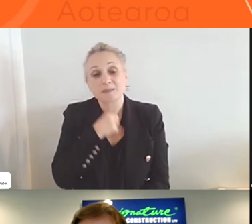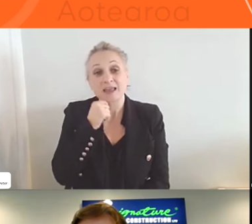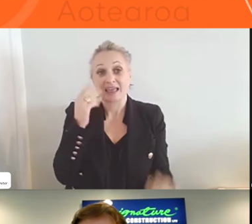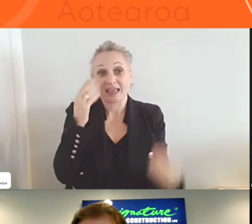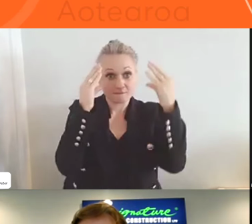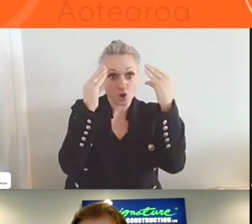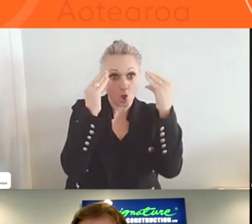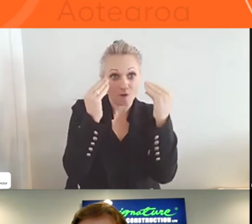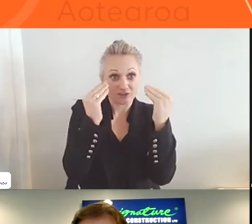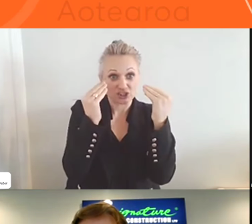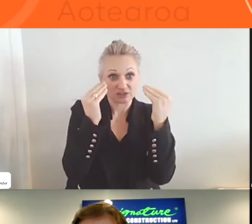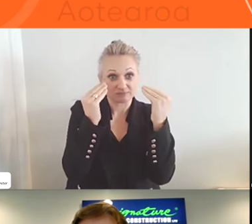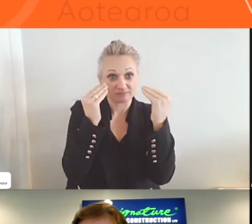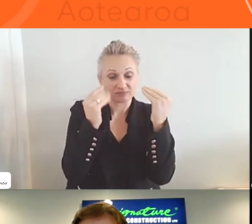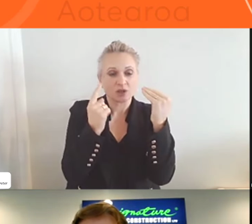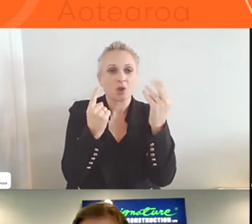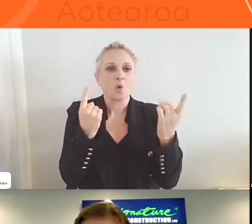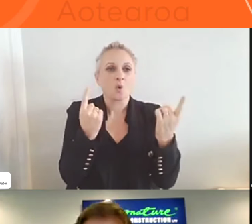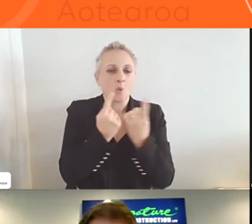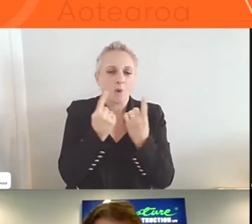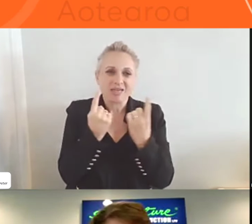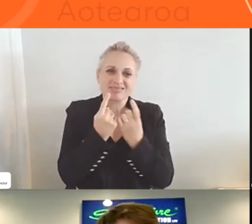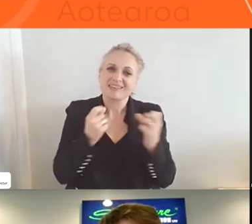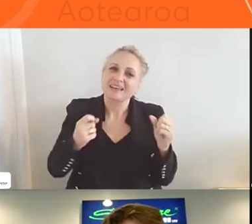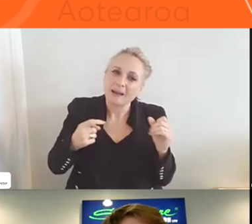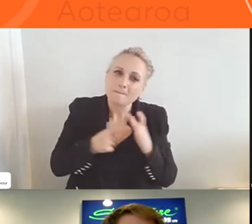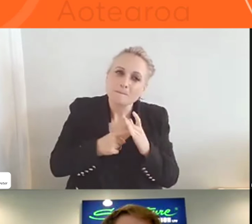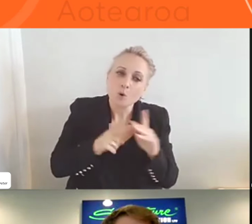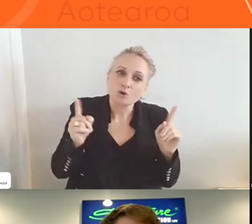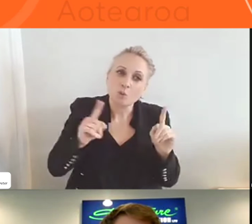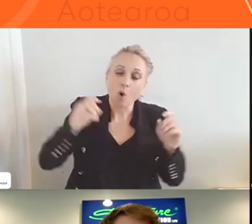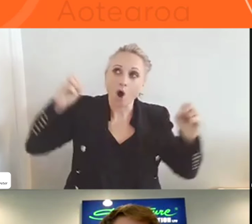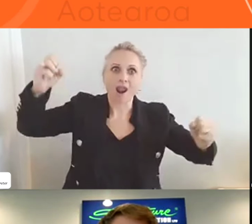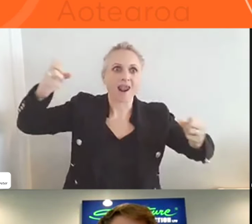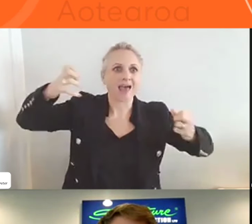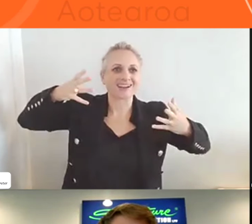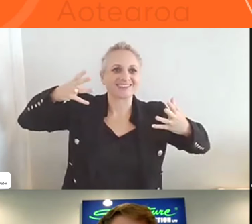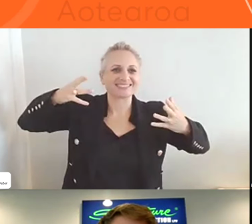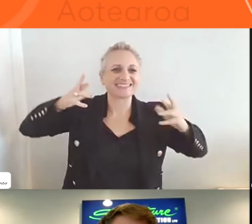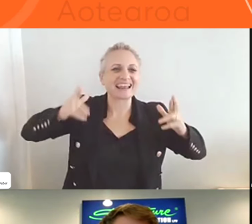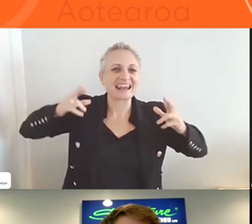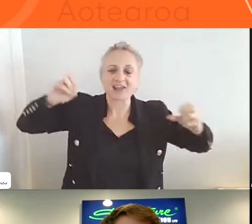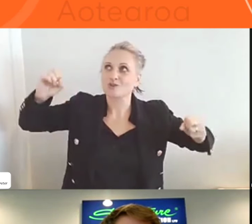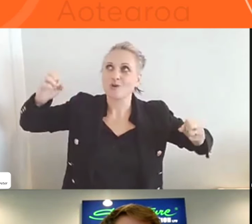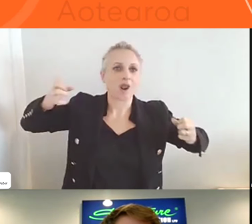one of the things you really like is light, natural light. And unfortunately